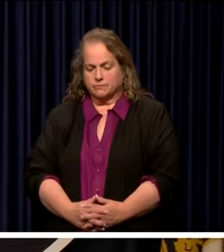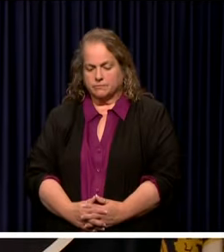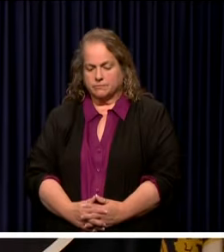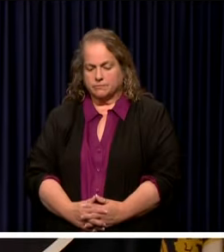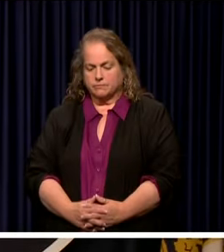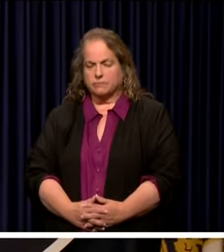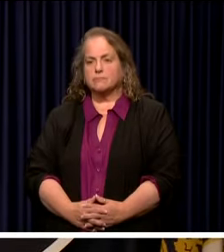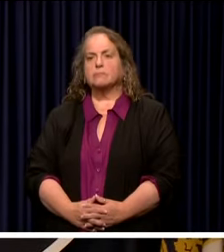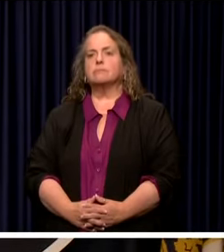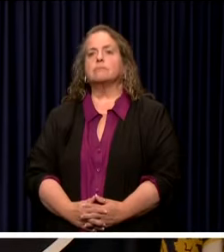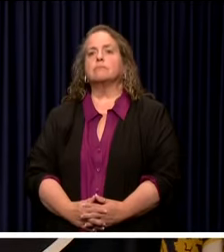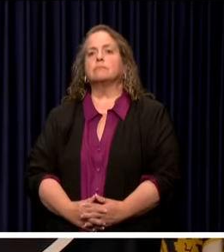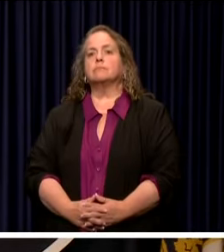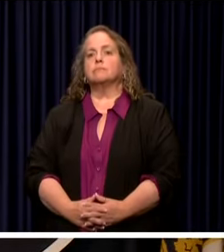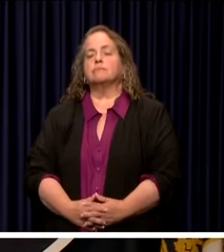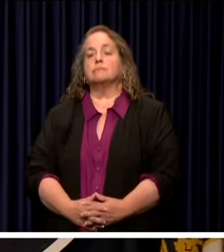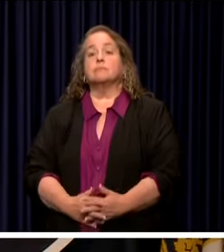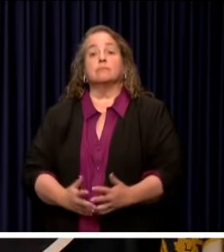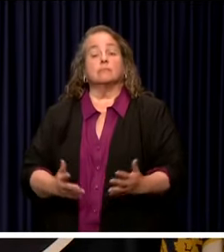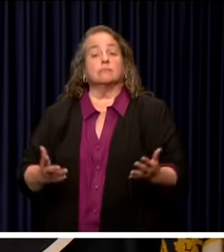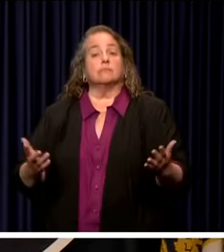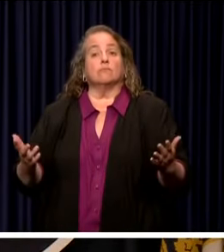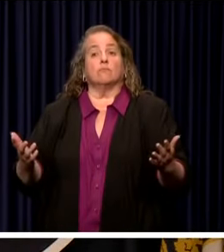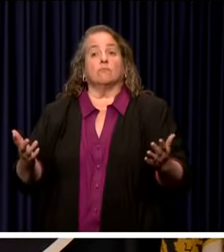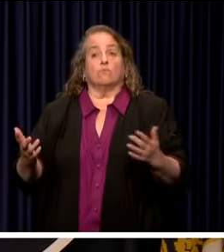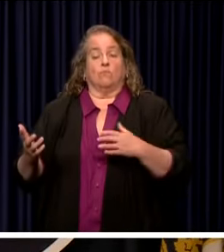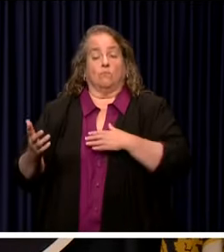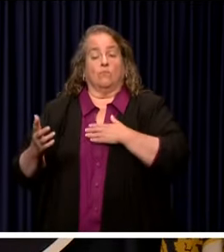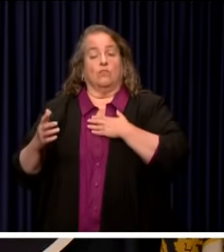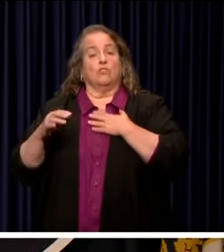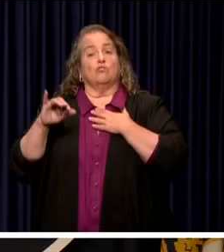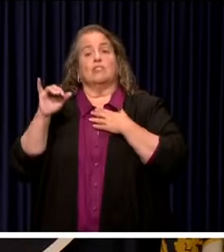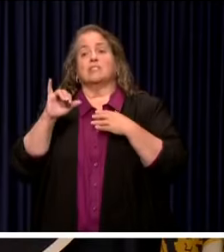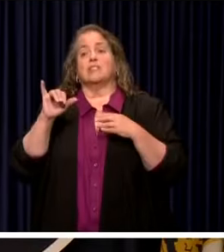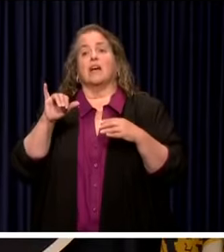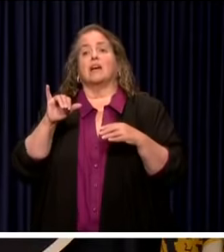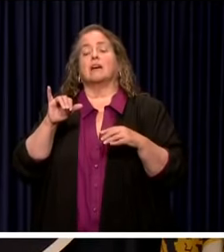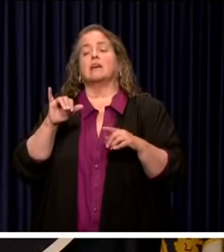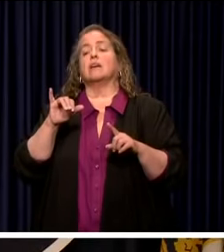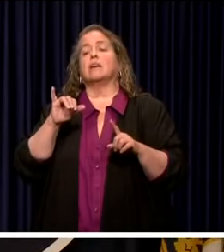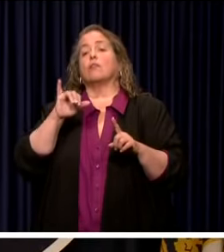AFRICAN-AMERICAN, 4.23% ASIAN,